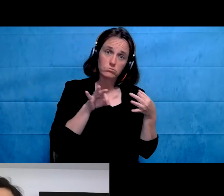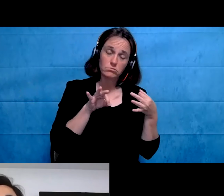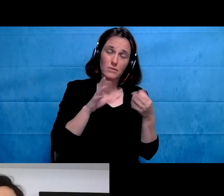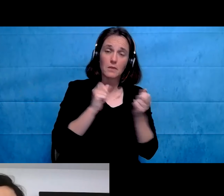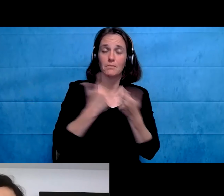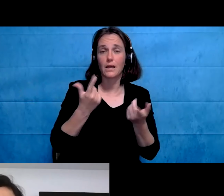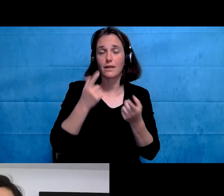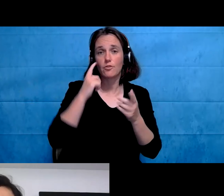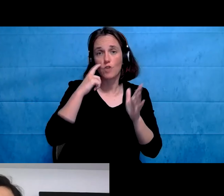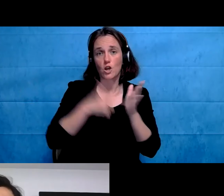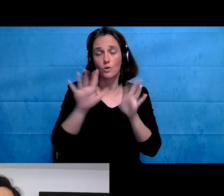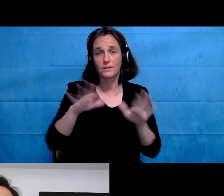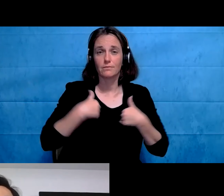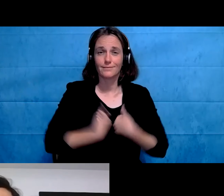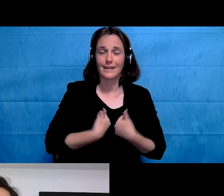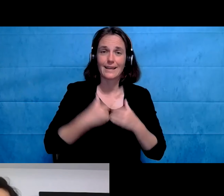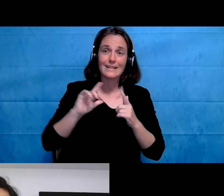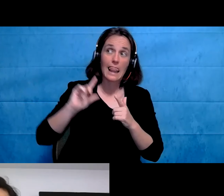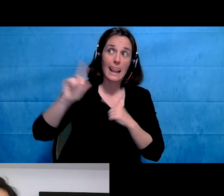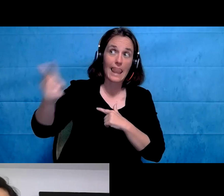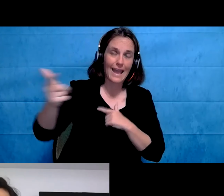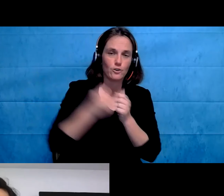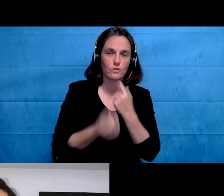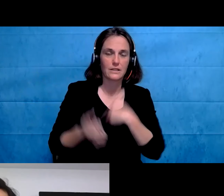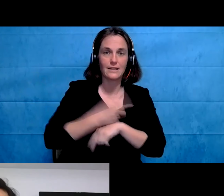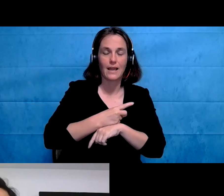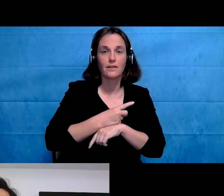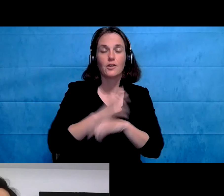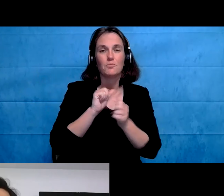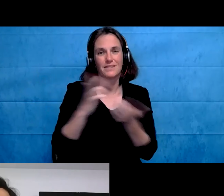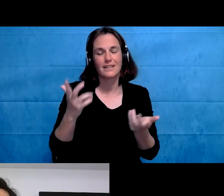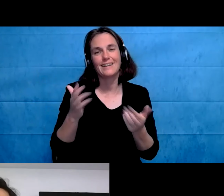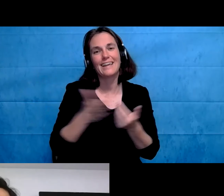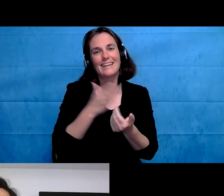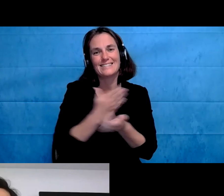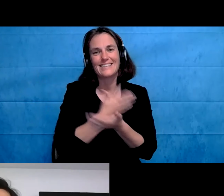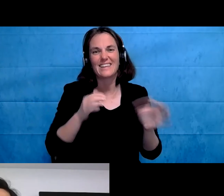is later in the day. So those are easy things that you can do for your staff